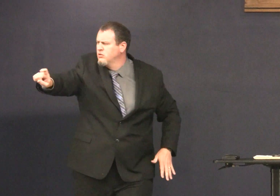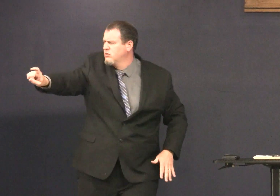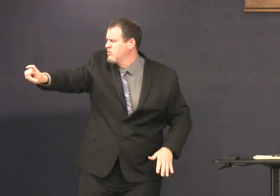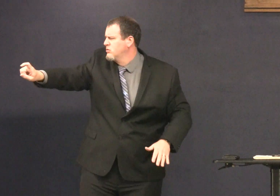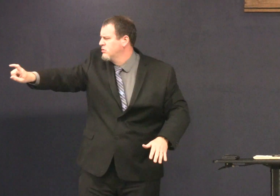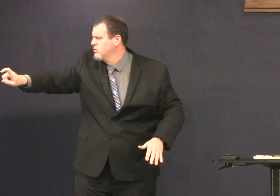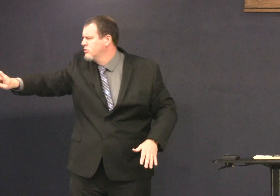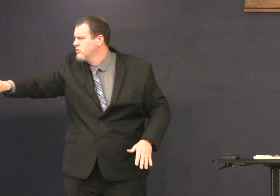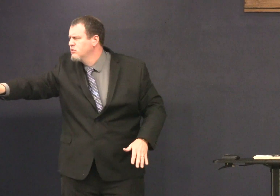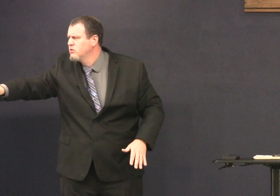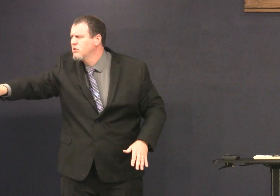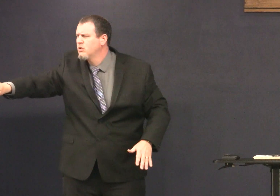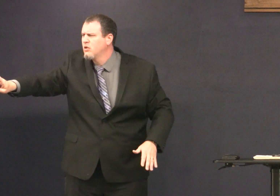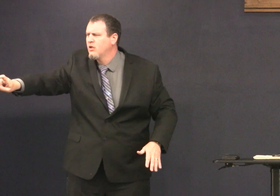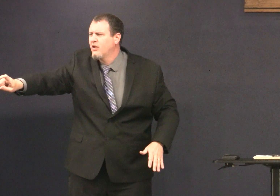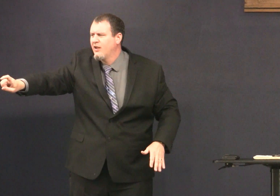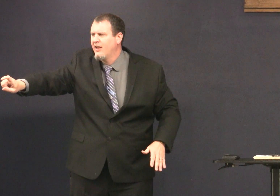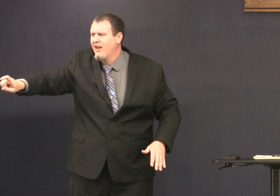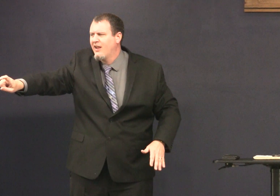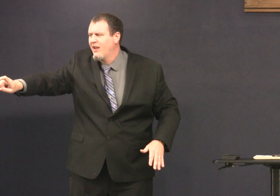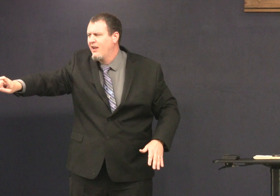how tall is Goliath anyone remember